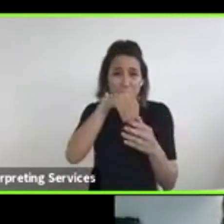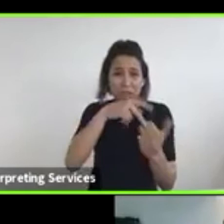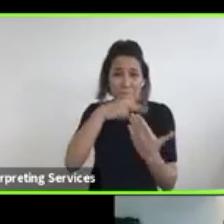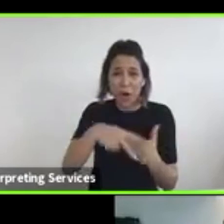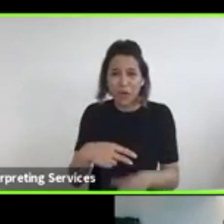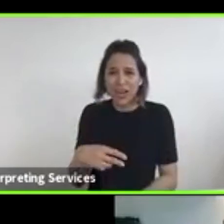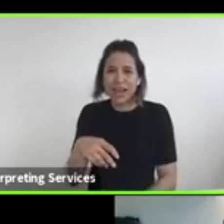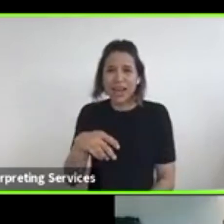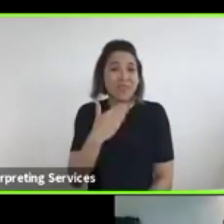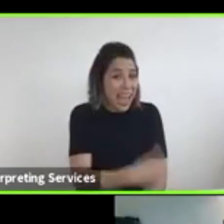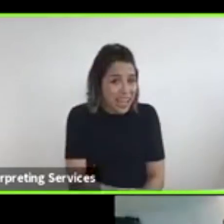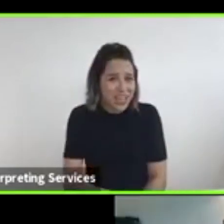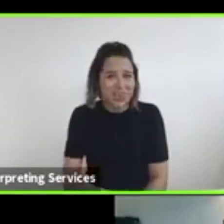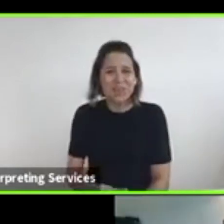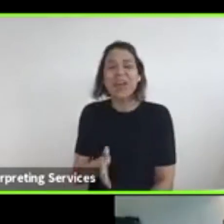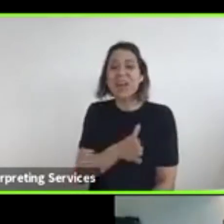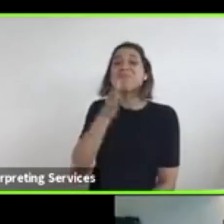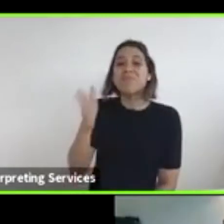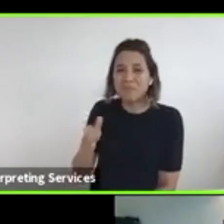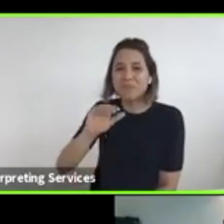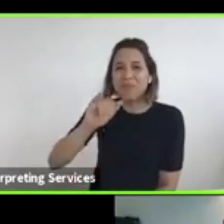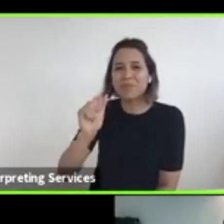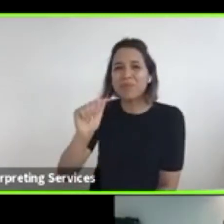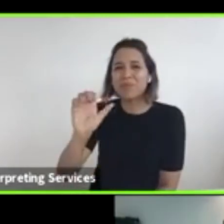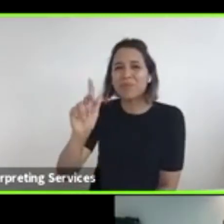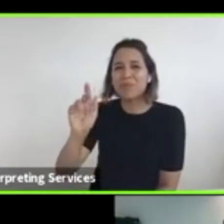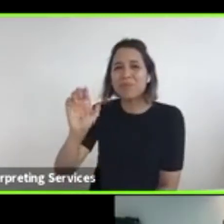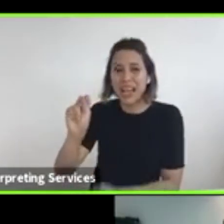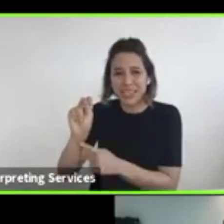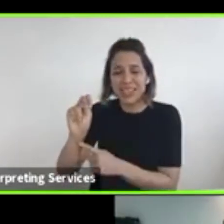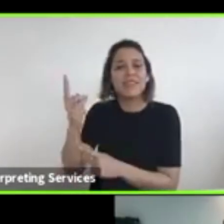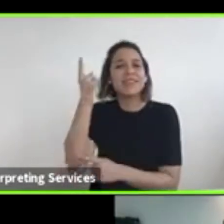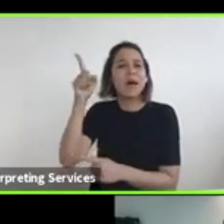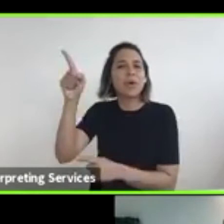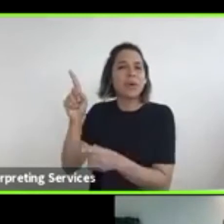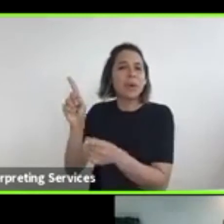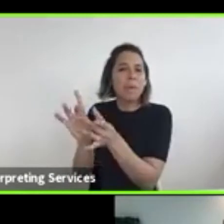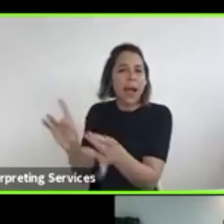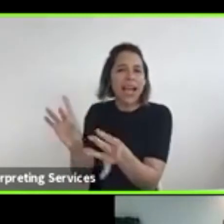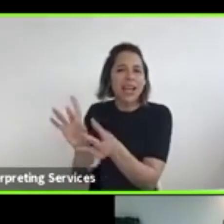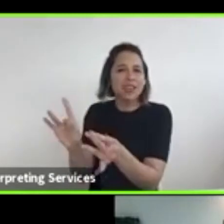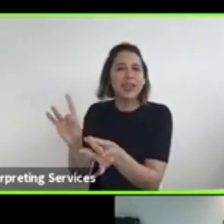AND JACKSON, YOU ALSO -- SOMEBODY MENTIONED THAT, ONE OF -- A